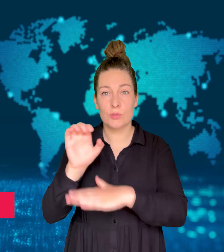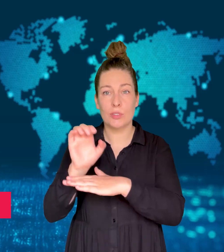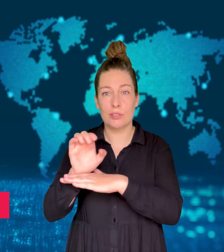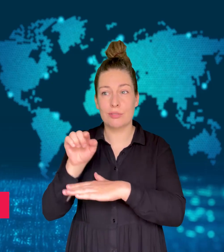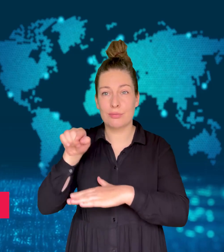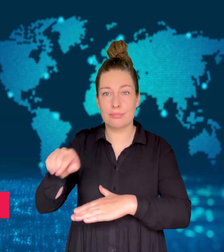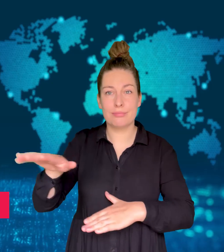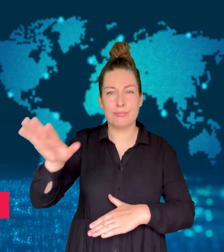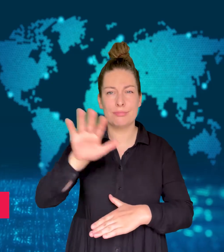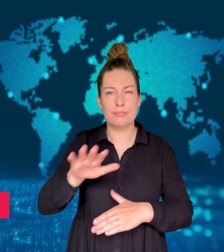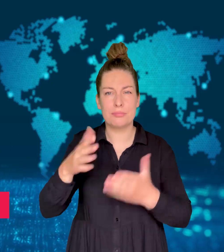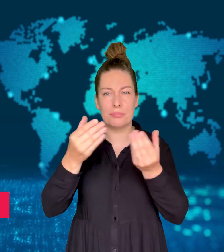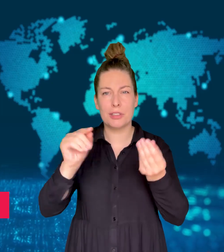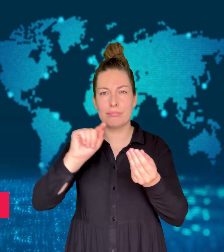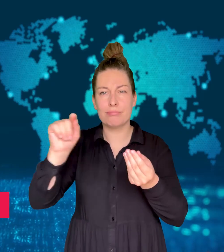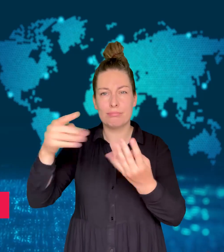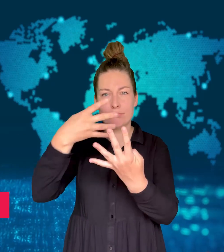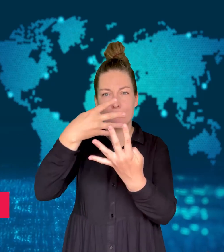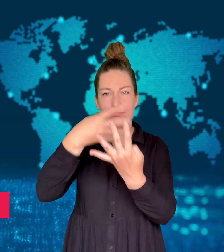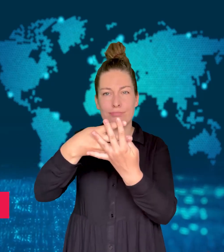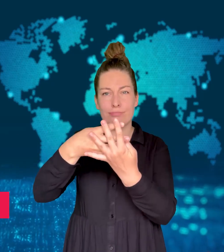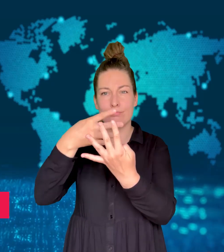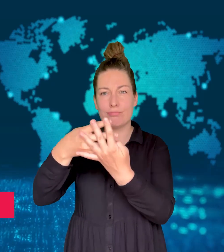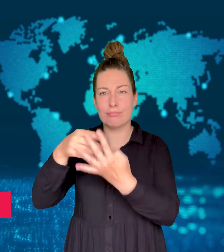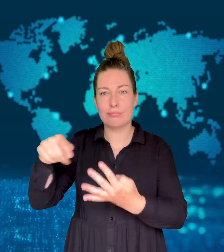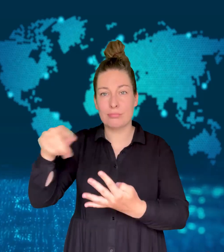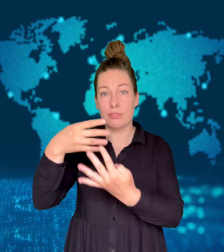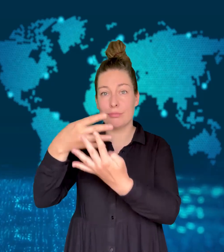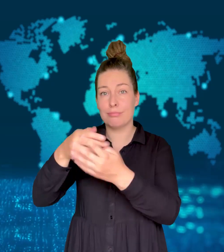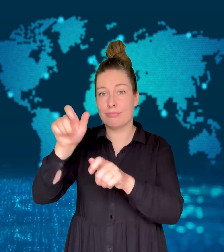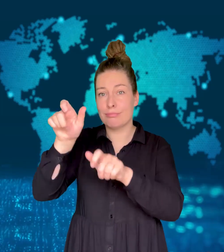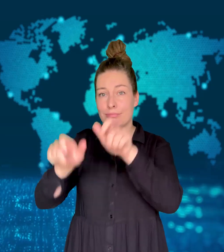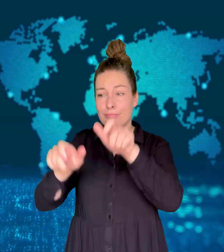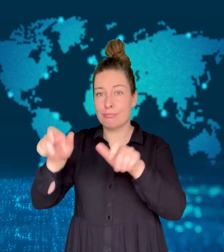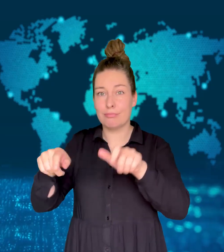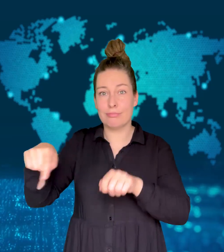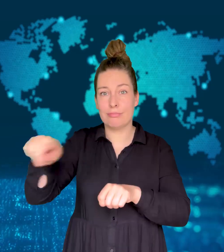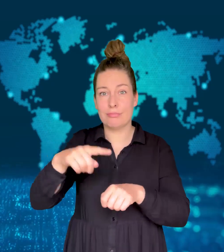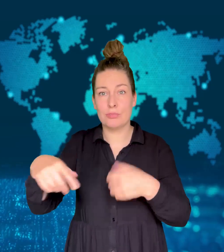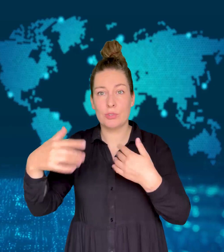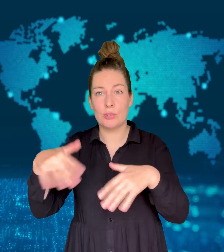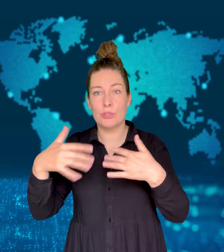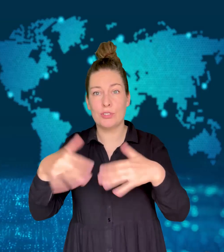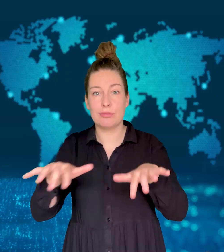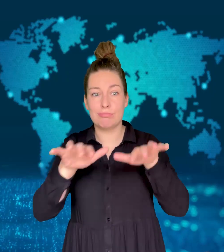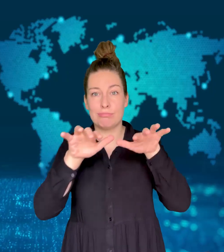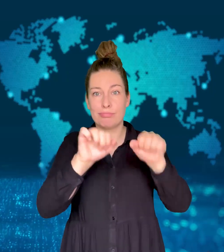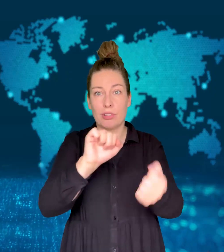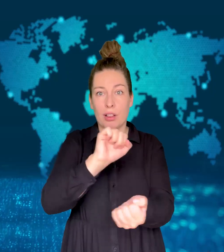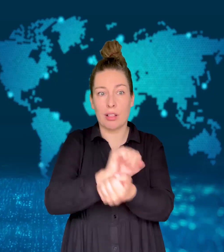[MONIKA]: Inmates held over 100 prison guards hostage in Ecuador's prisons.